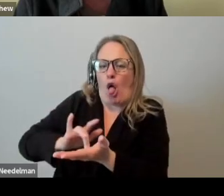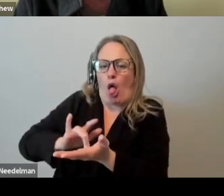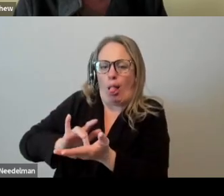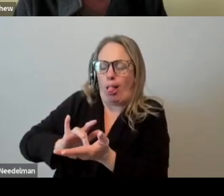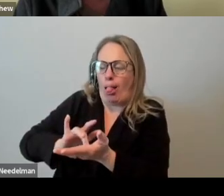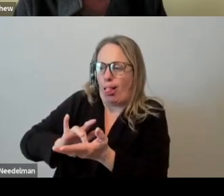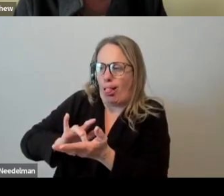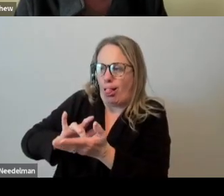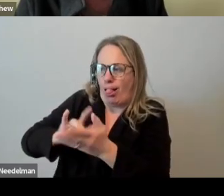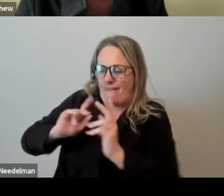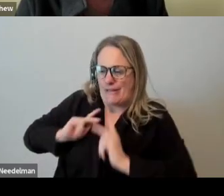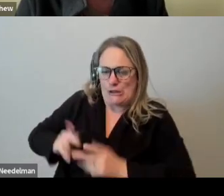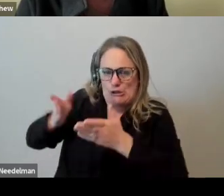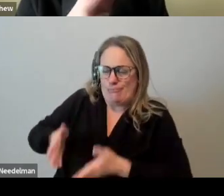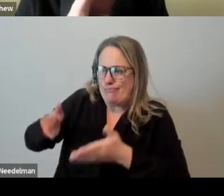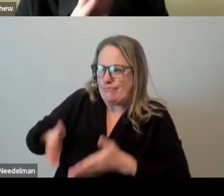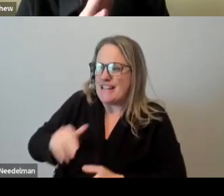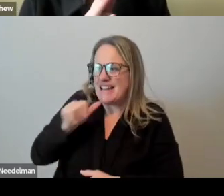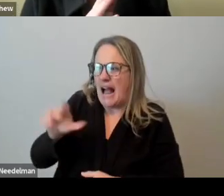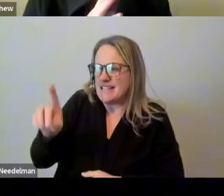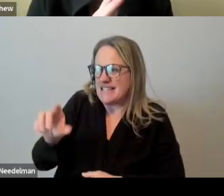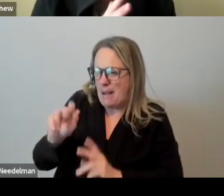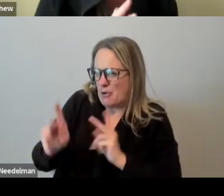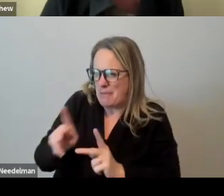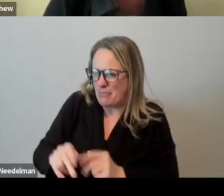and not necessarily disabled people themselves. You can see where this starts to get iffy.